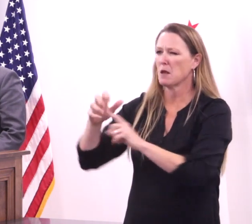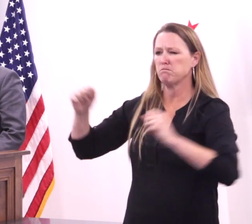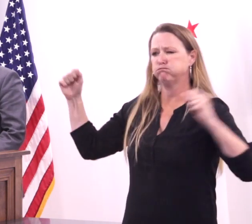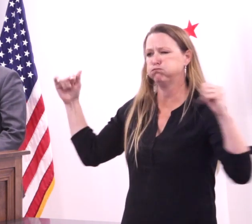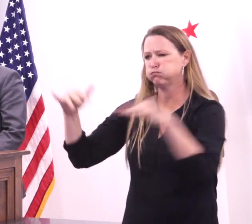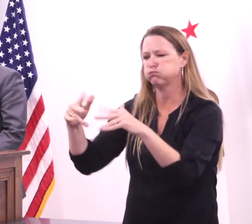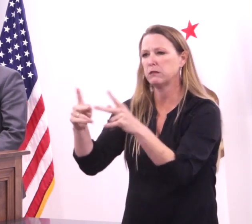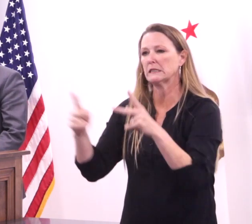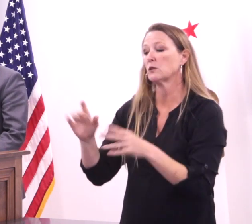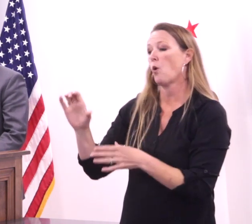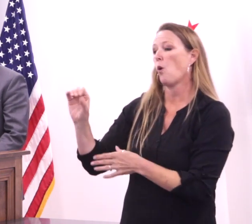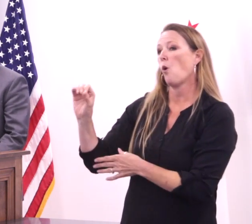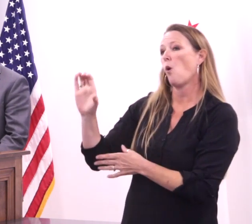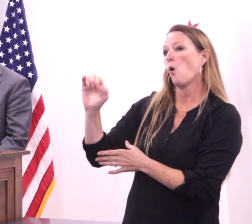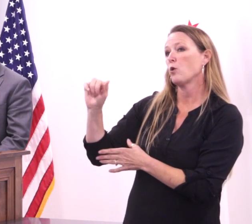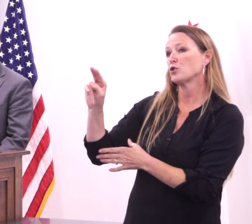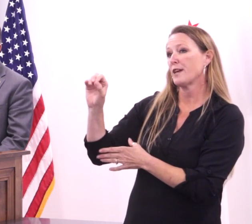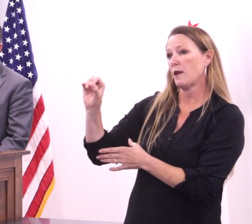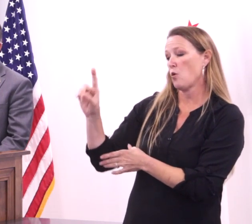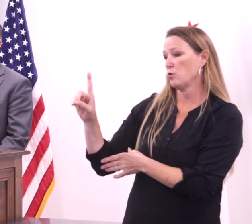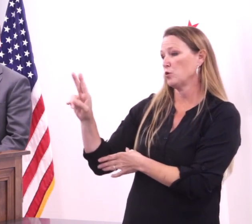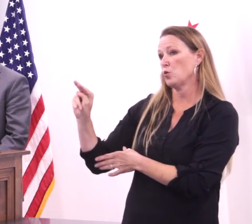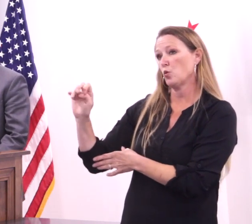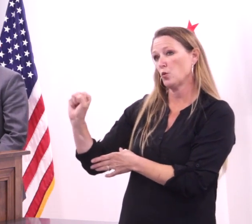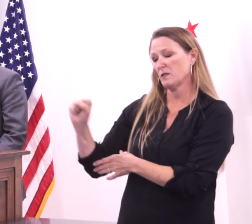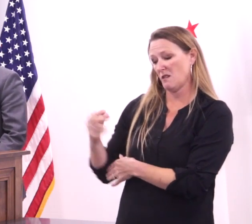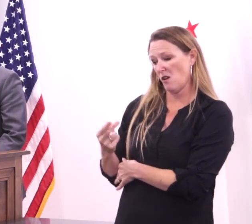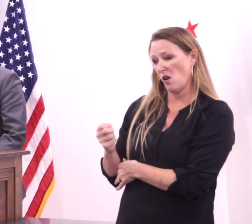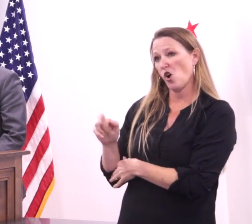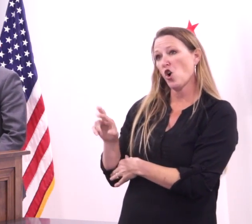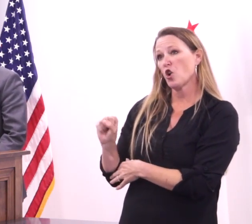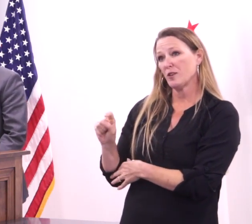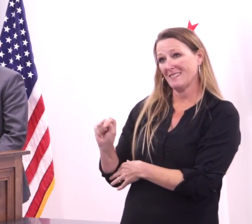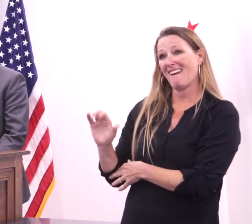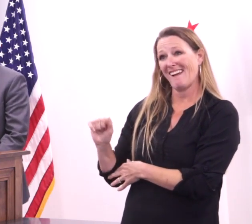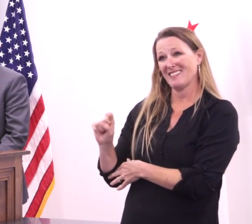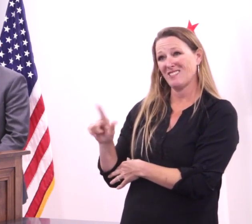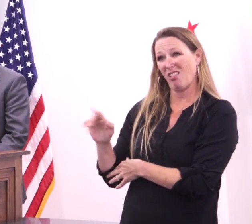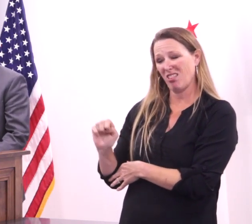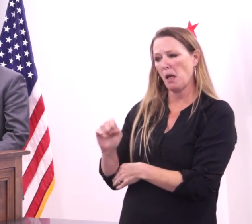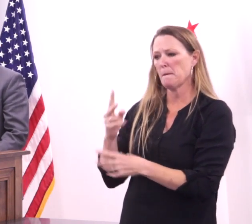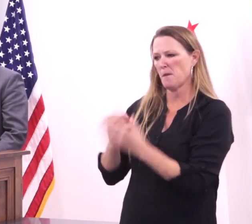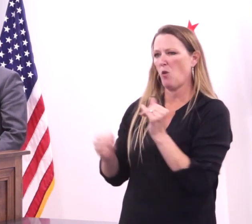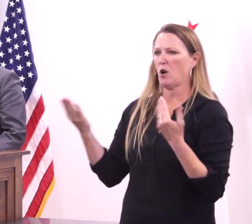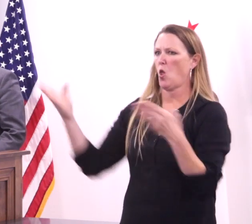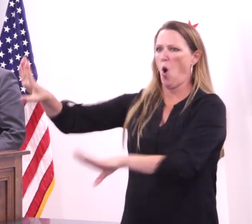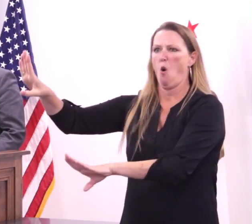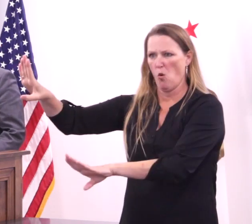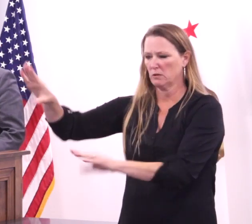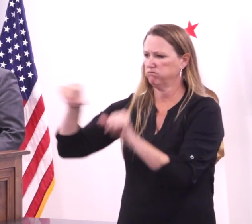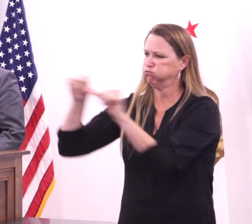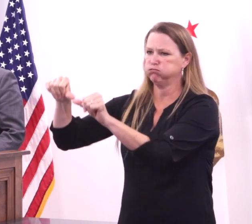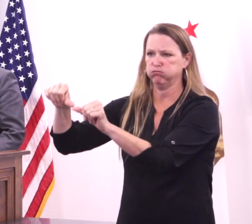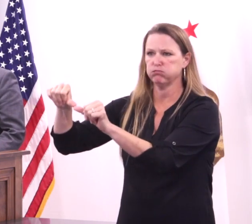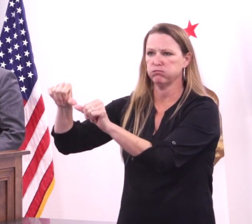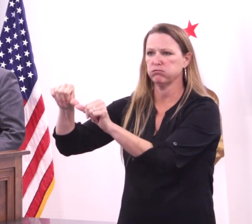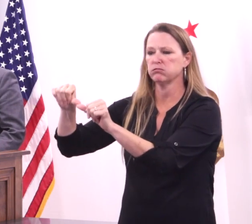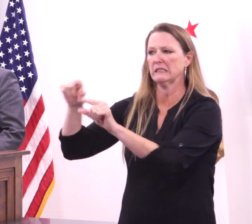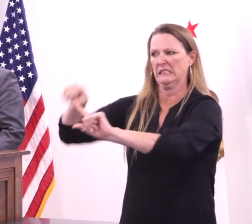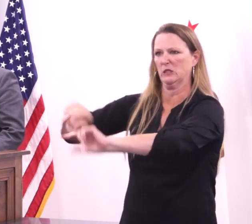And we are in close coordination with Cal Poly as university leaders work to determine the safest and most appropriate way forward for